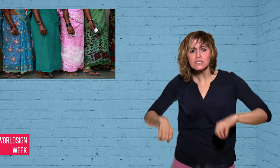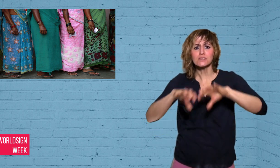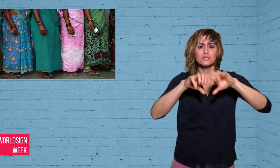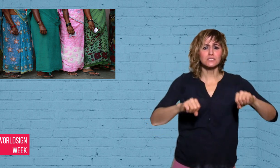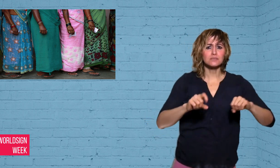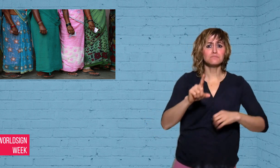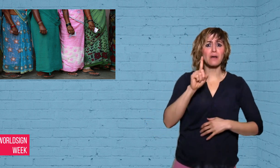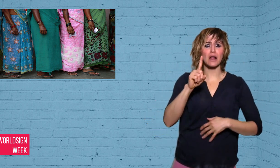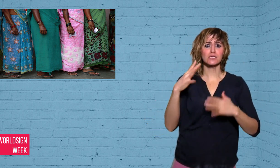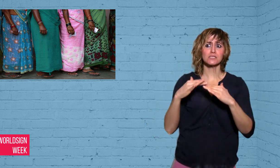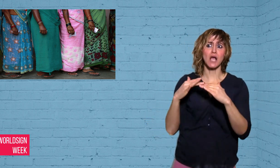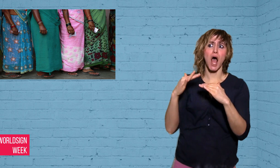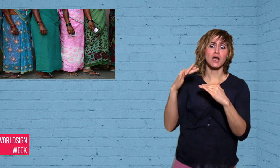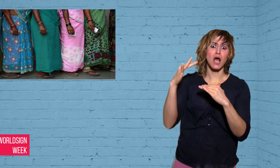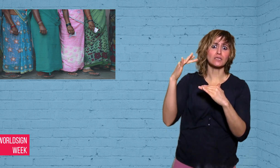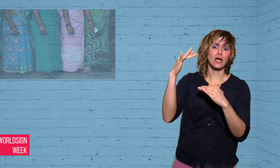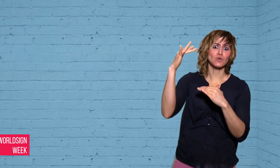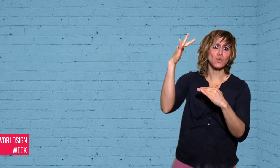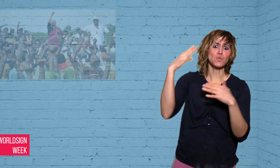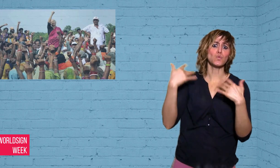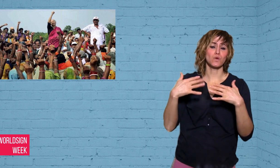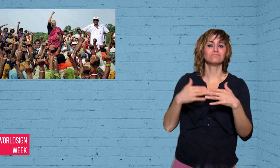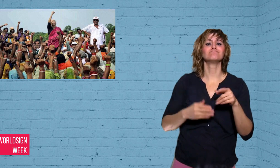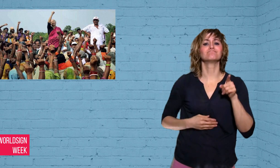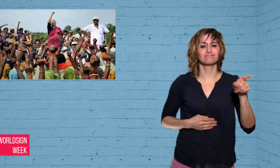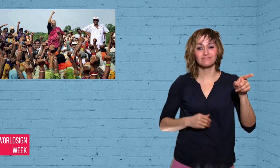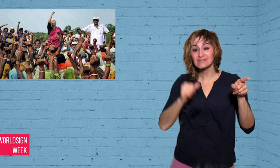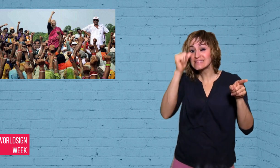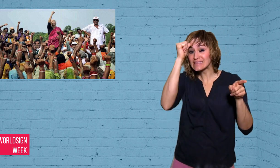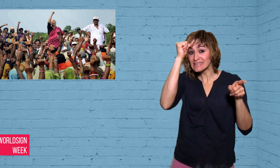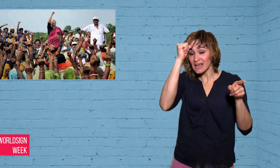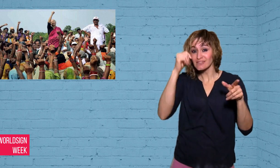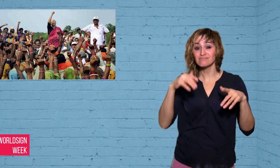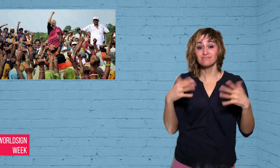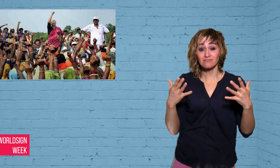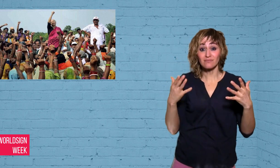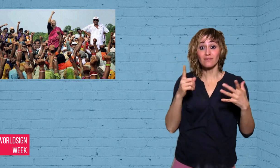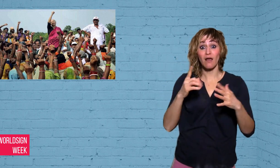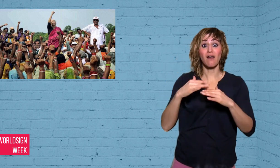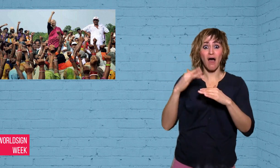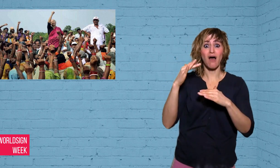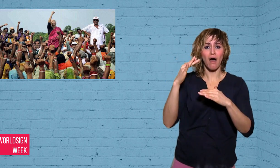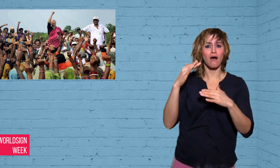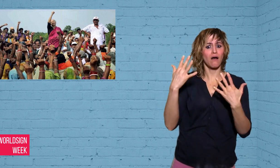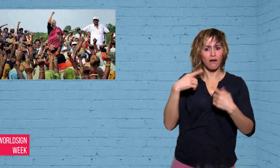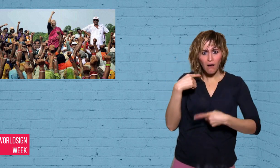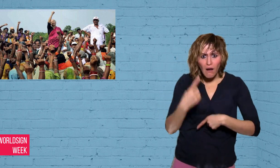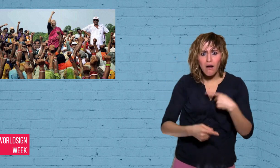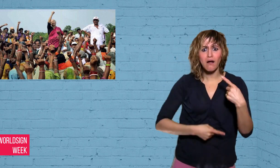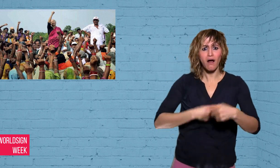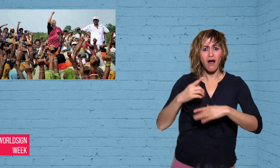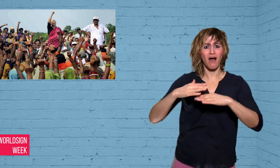rate and the rate continues to increase.